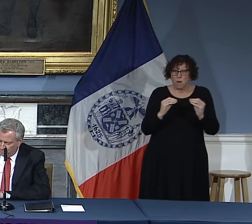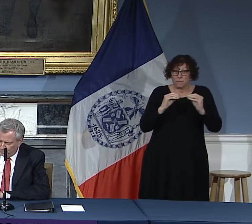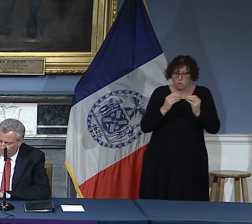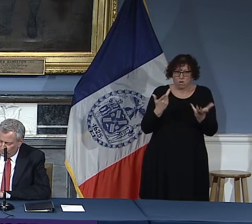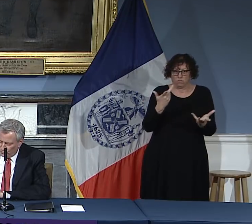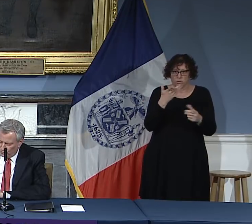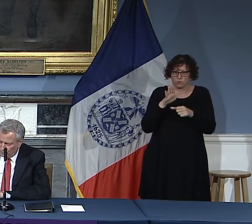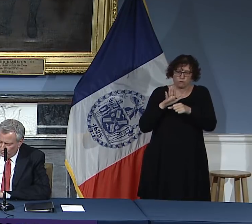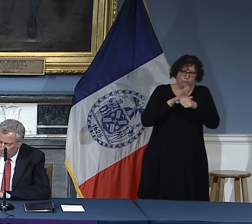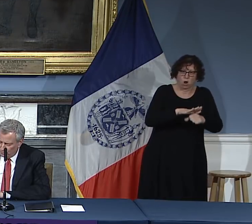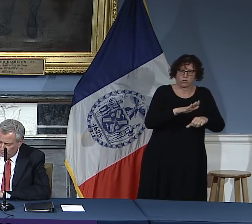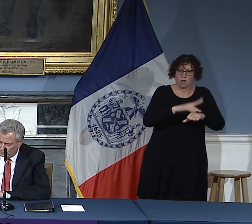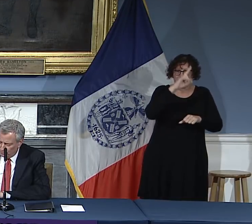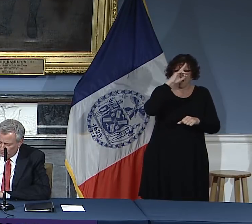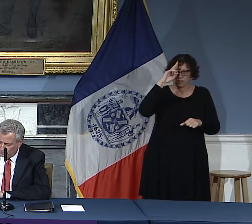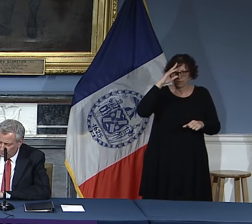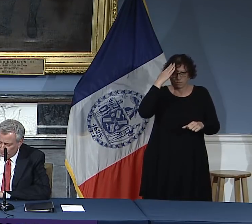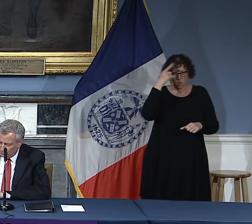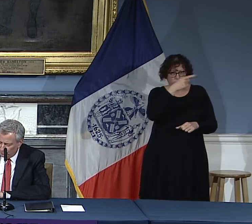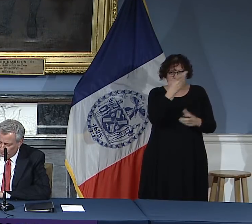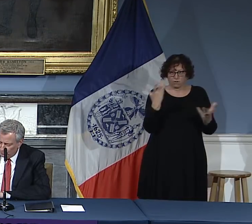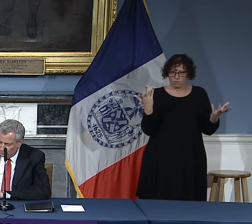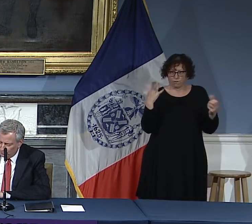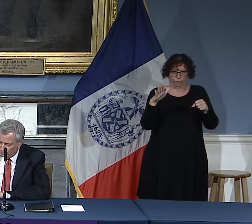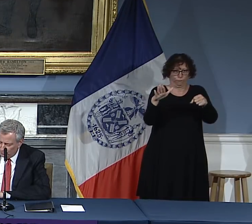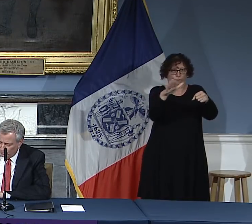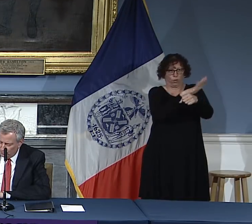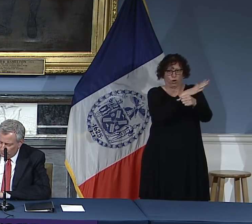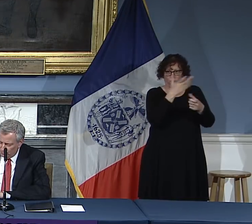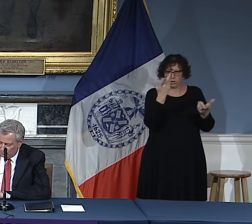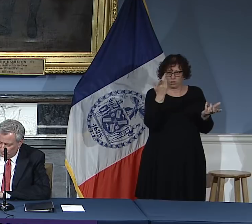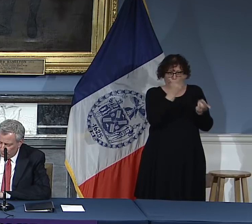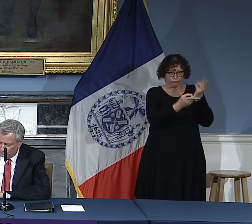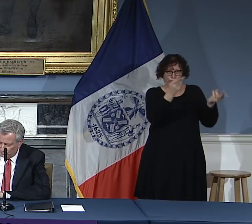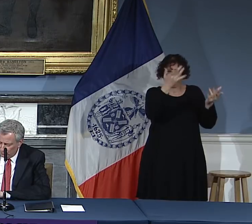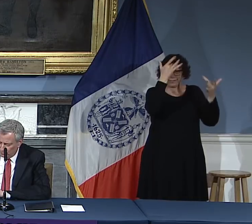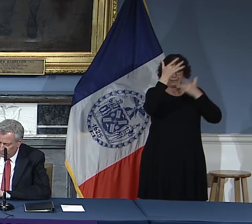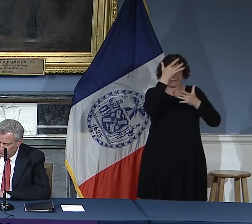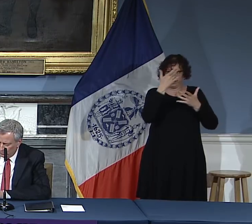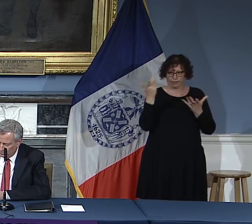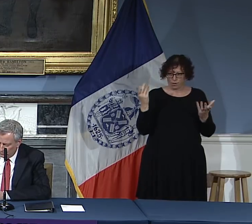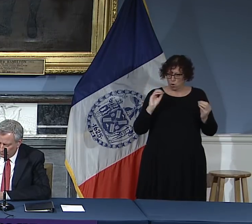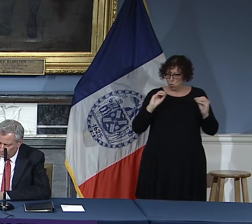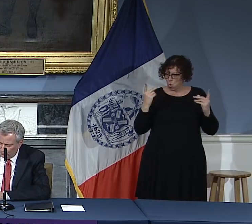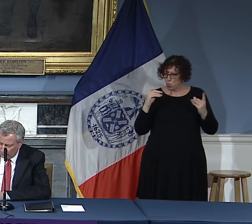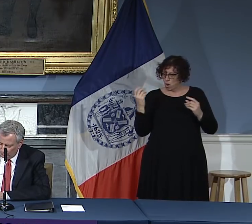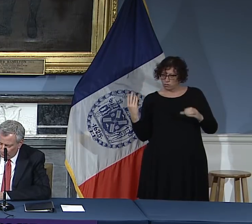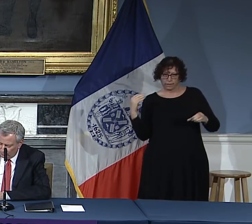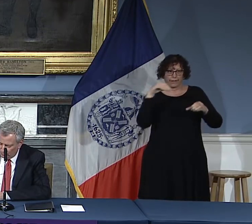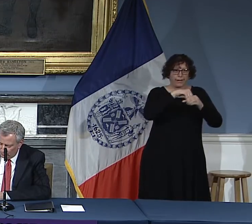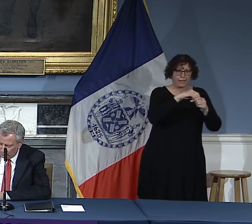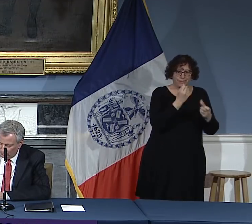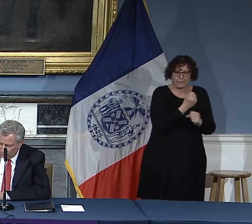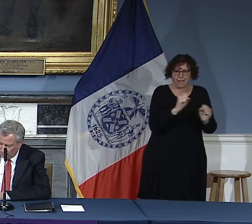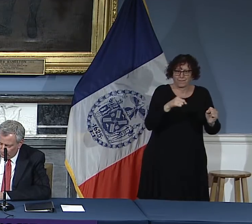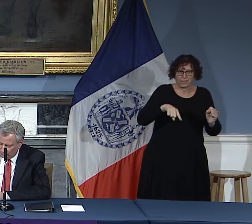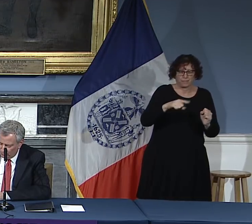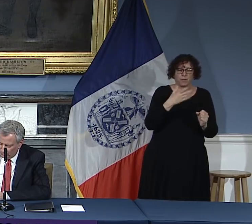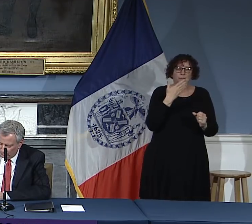SYMPTOMS. THE BEST CHANCE THAT WE HAVE TO REDUCE THE NUMBER POFELEOP W MHOAY ULTIMATELY DIE